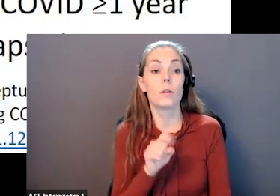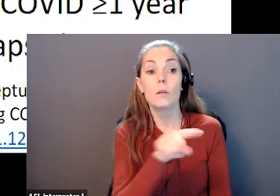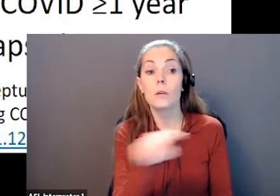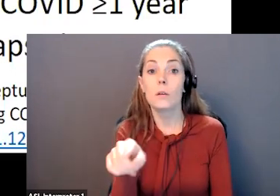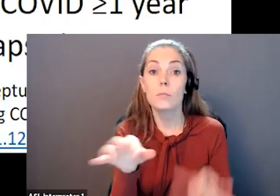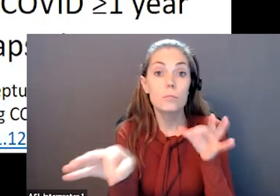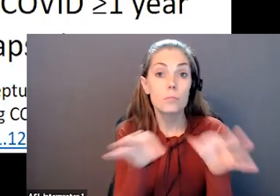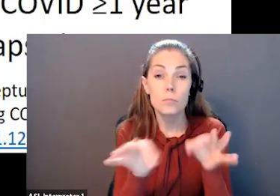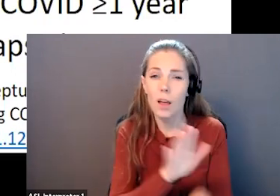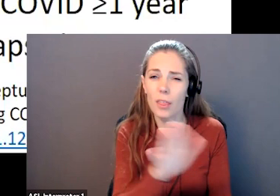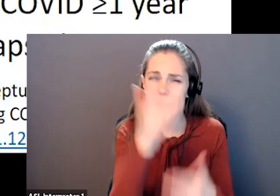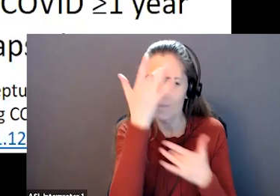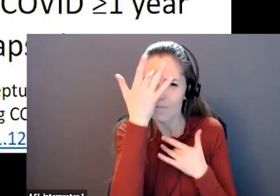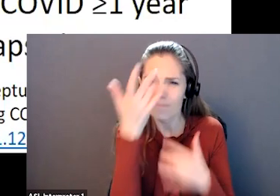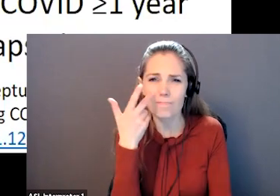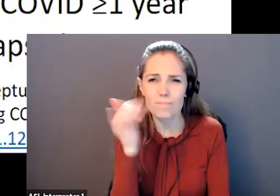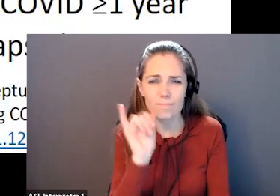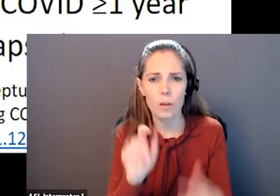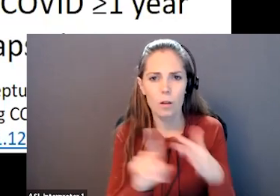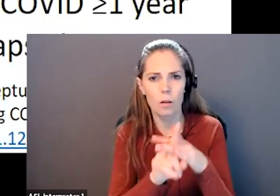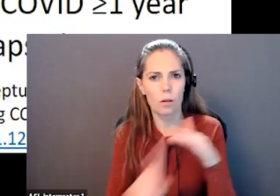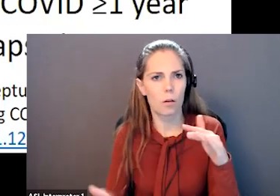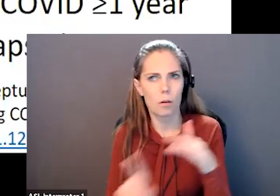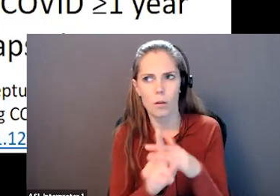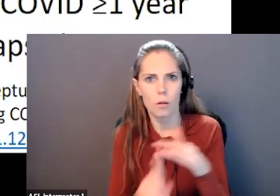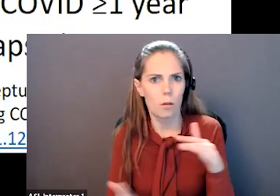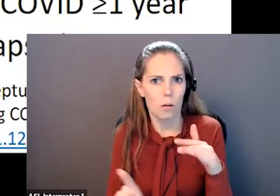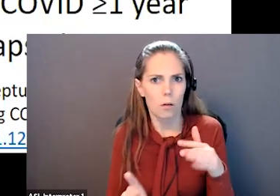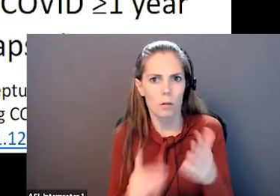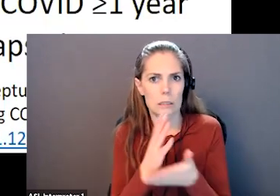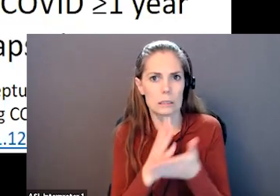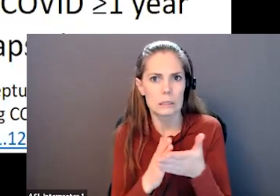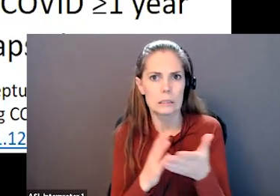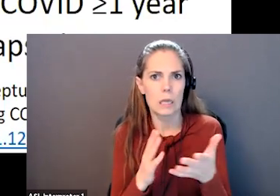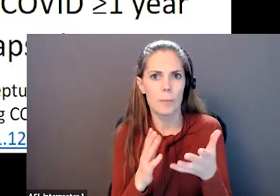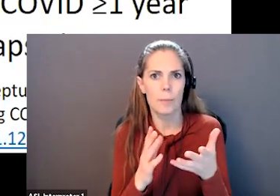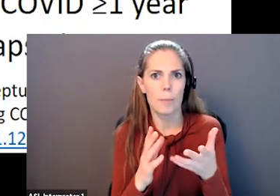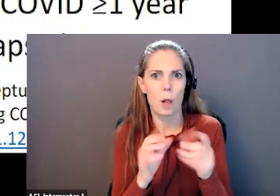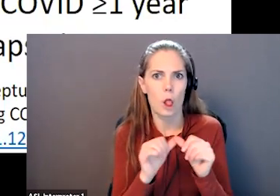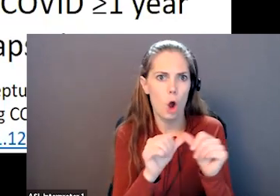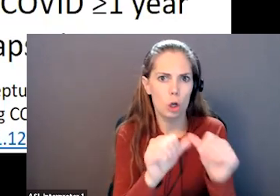health challenges and which resulted in both short and long-term fluctuations in health. Some